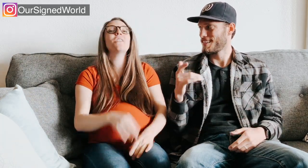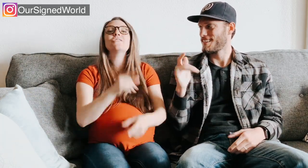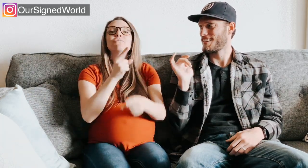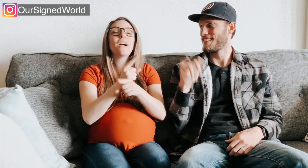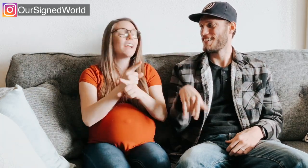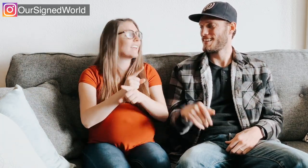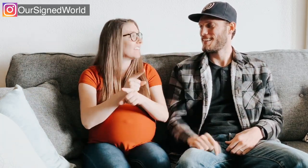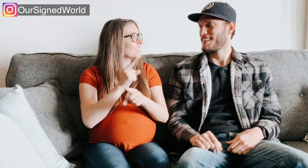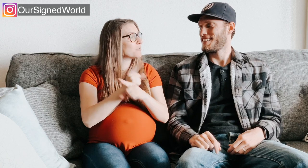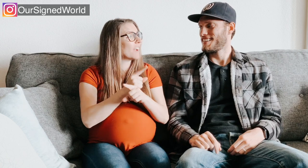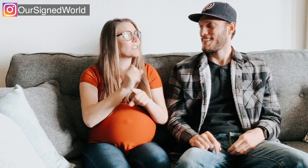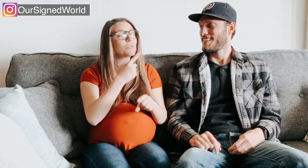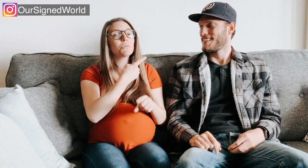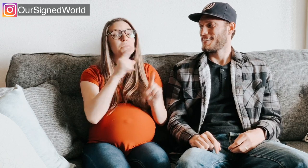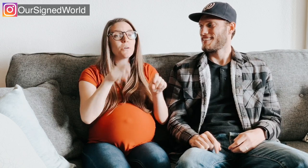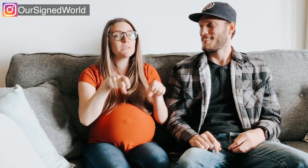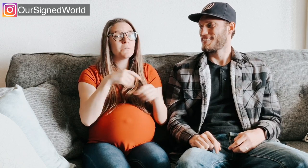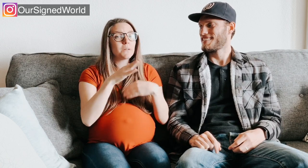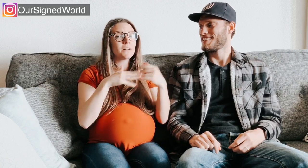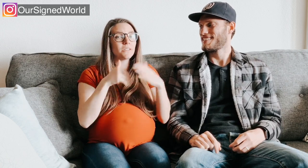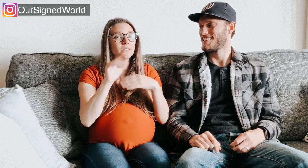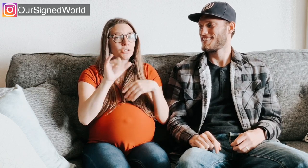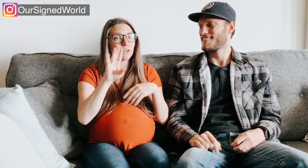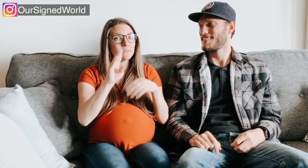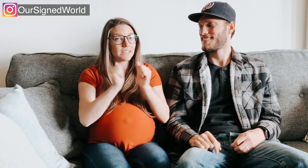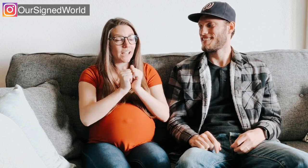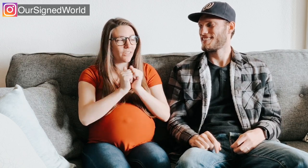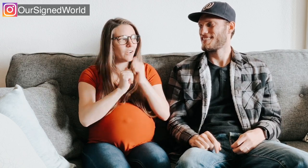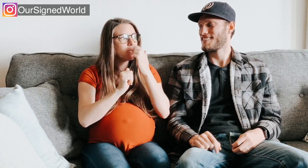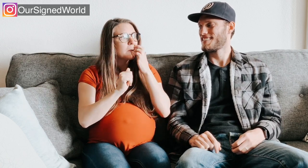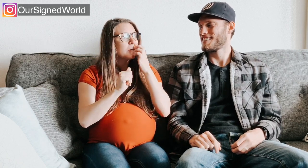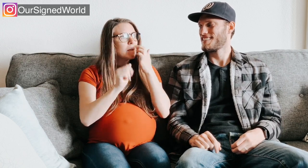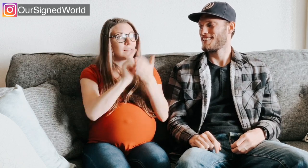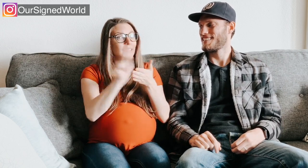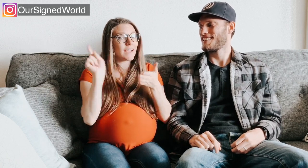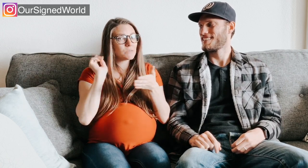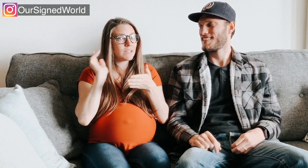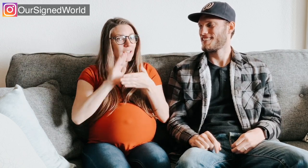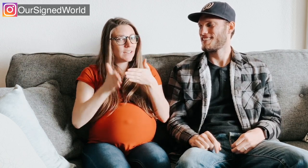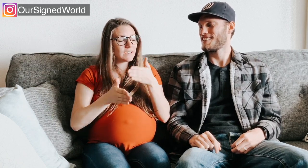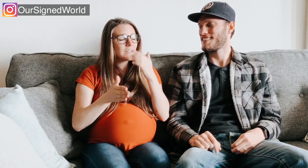Oh that's right! We were supposed to build the crib together last weekend.